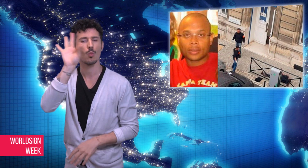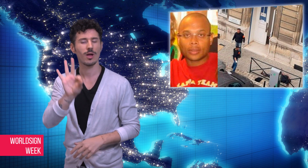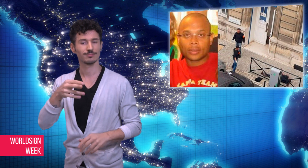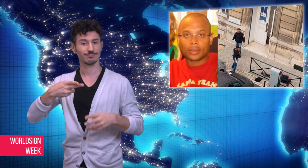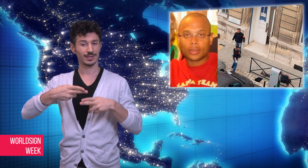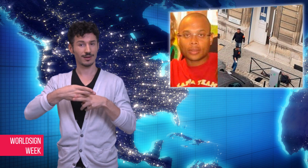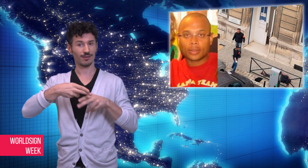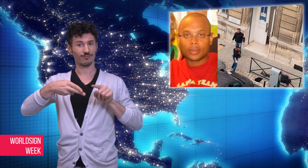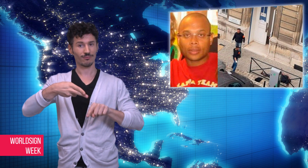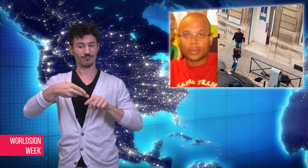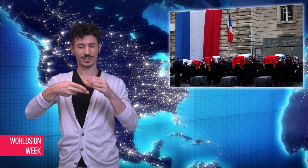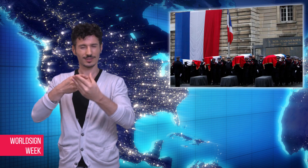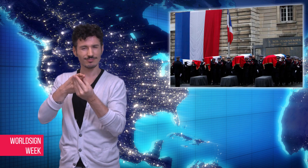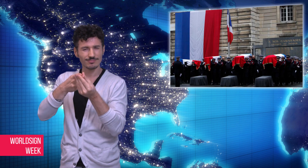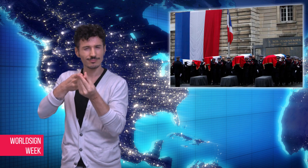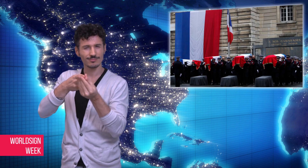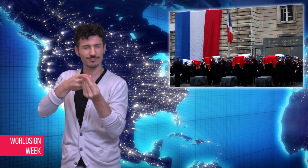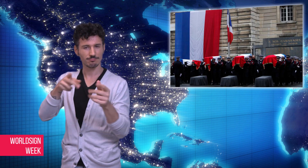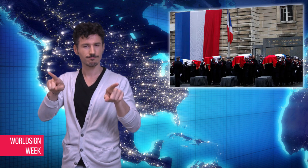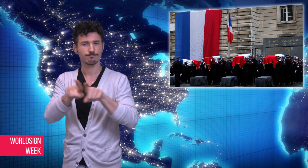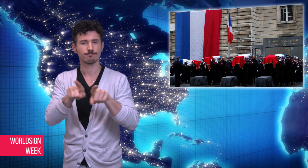brought into the building.